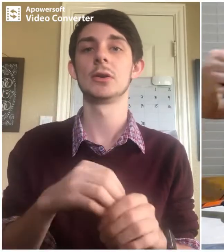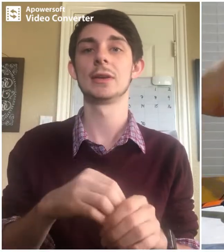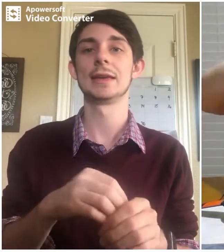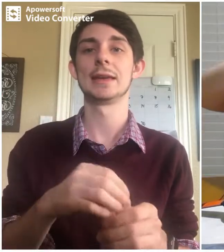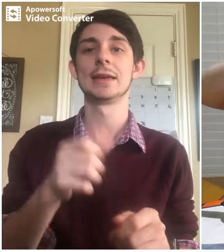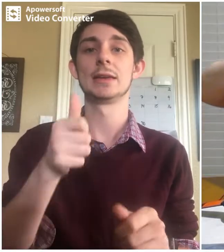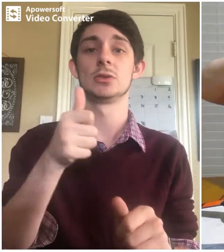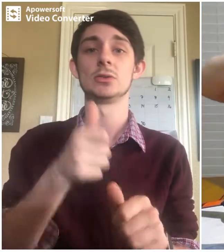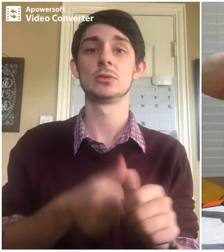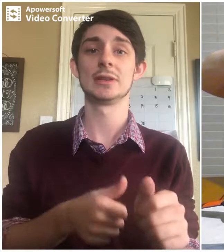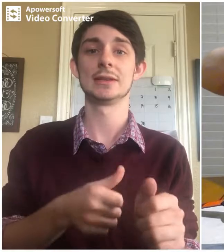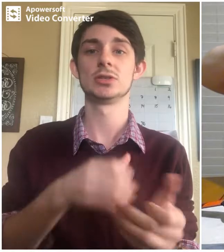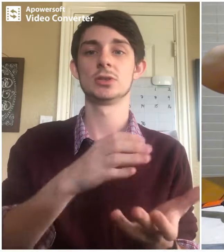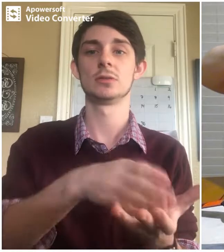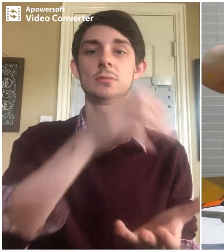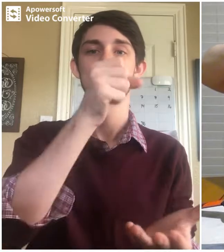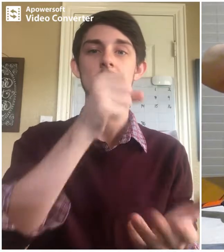to spill.